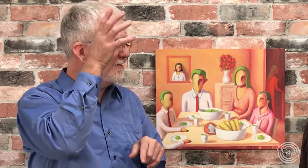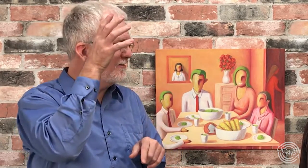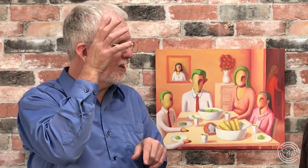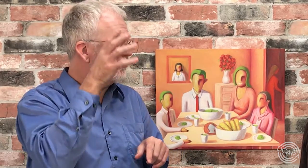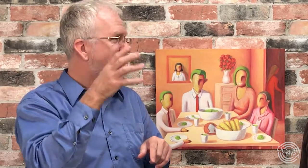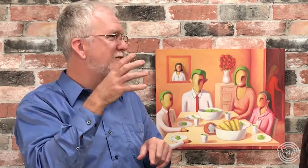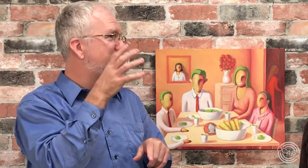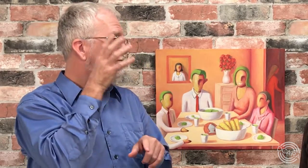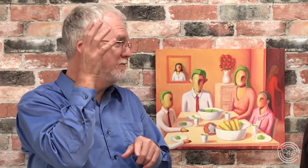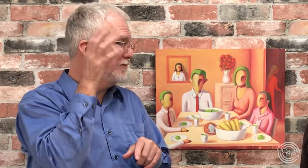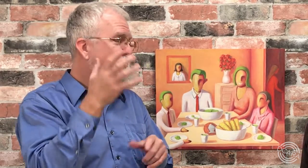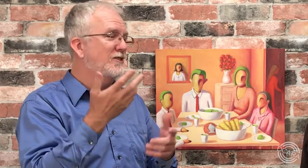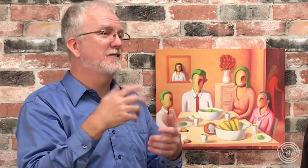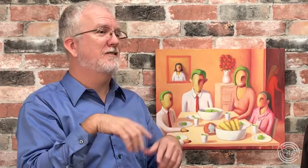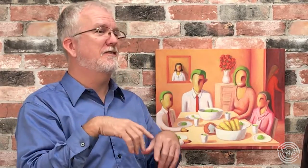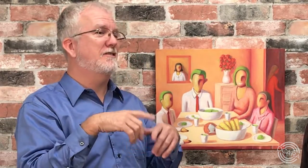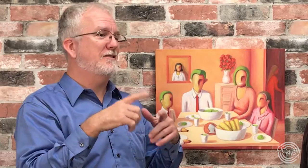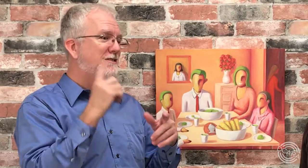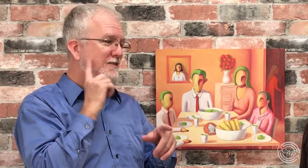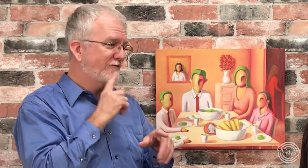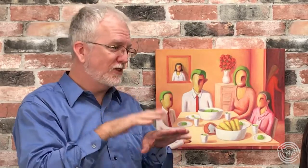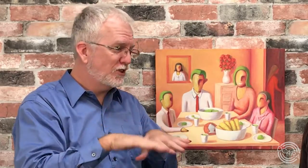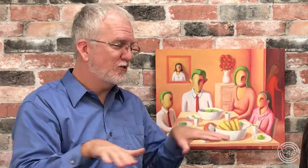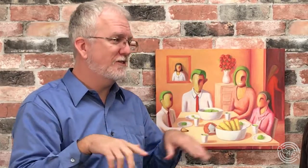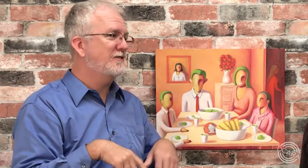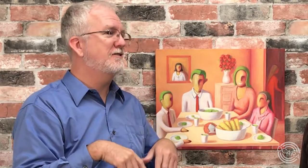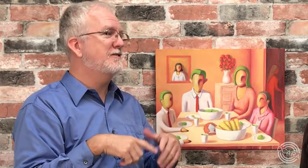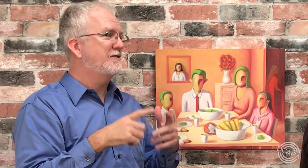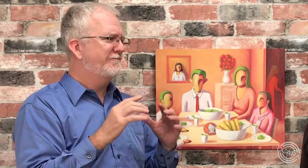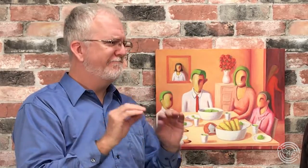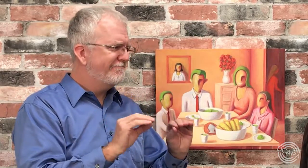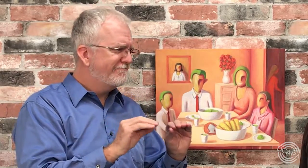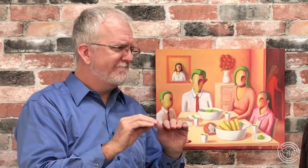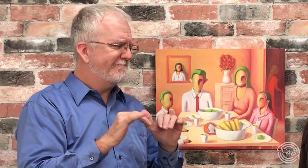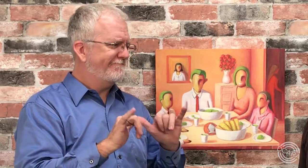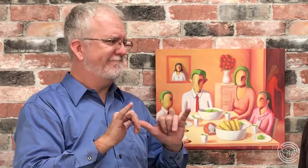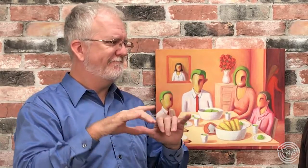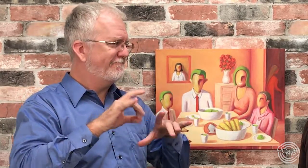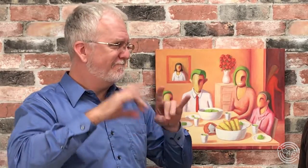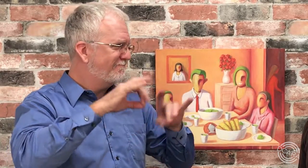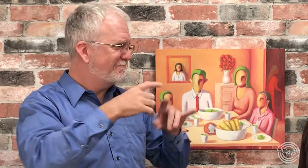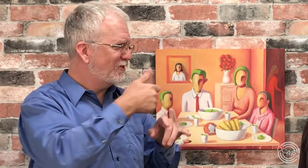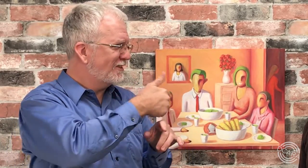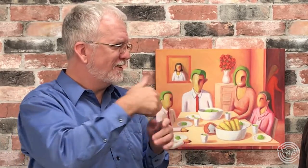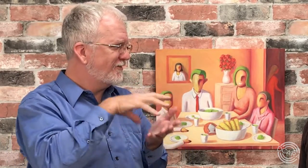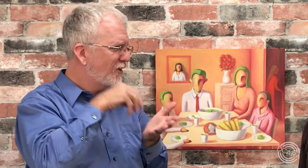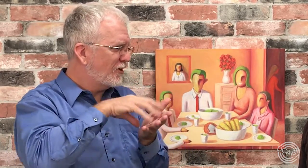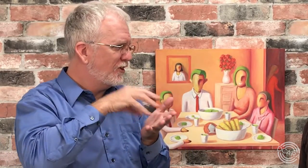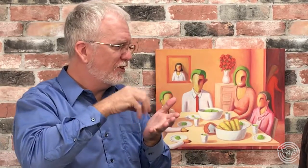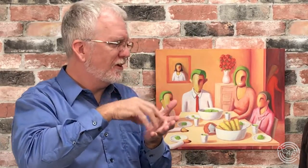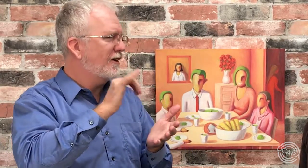Ray: It seems that you already have a lot of experience as a father and with Deaf children.